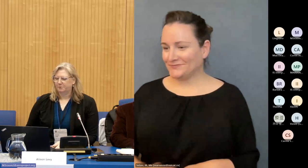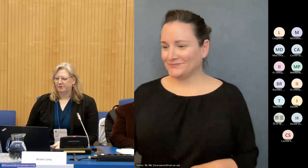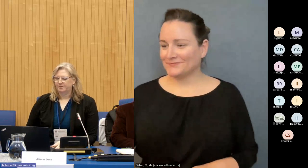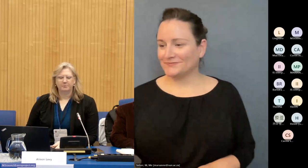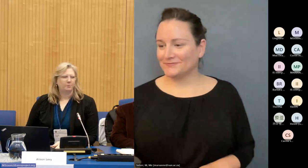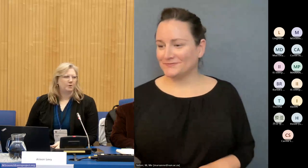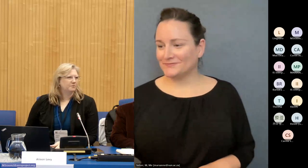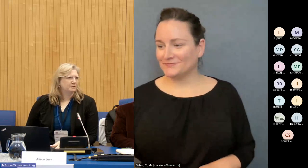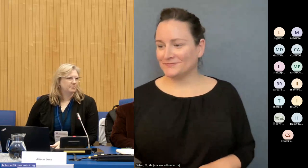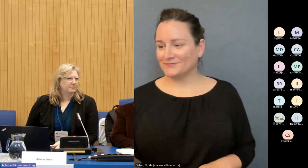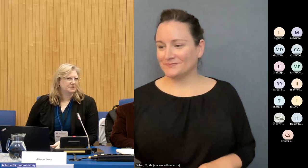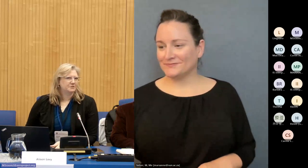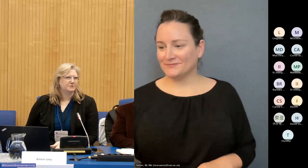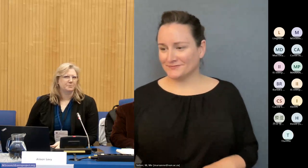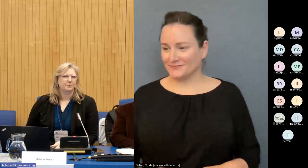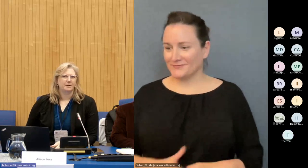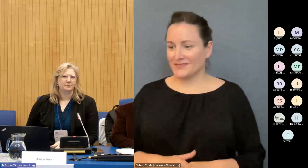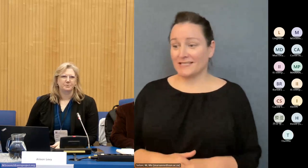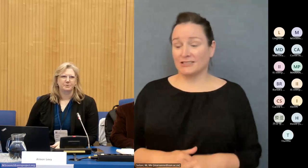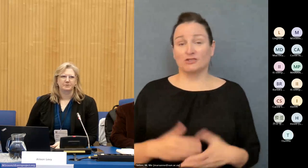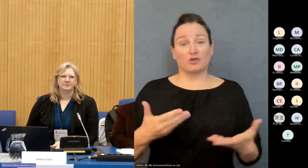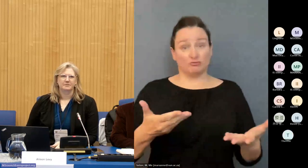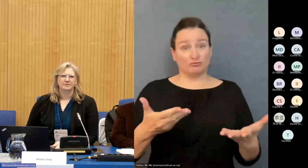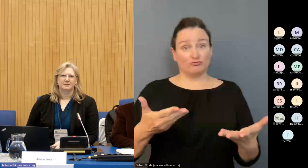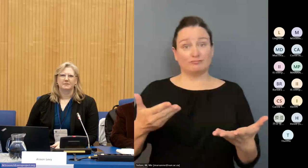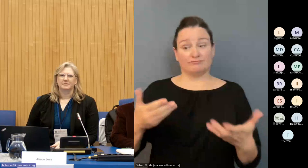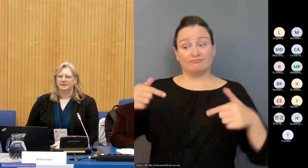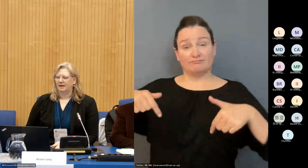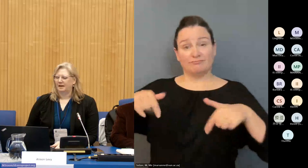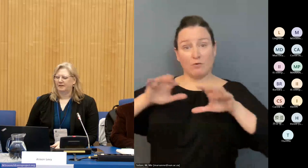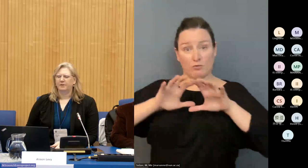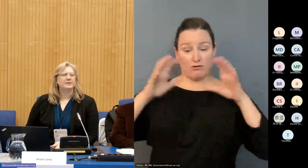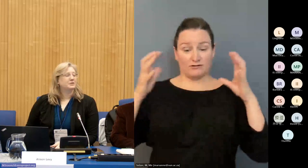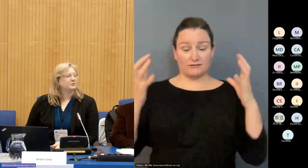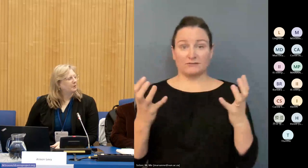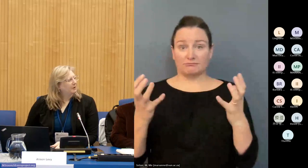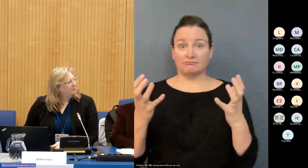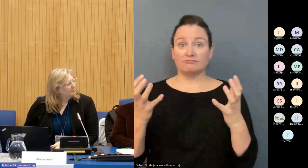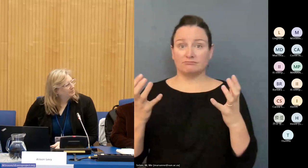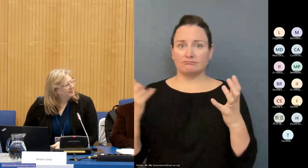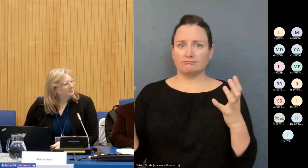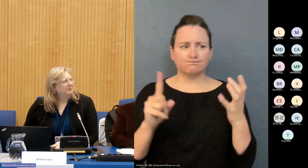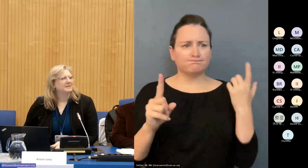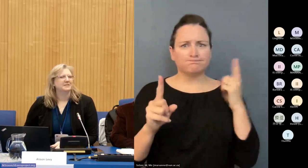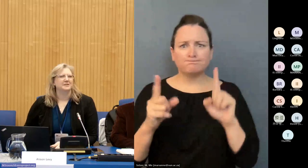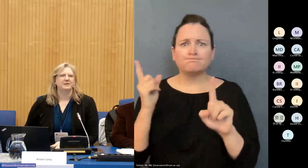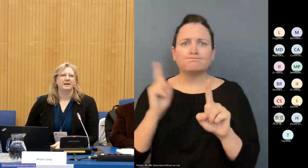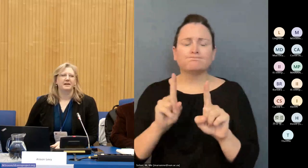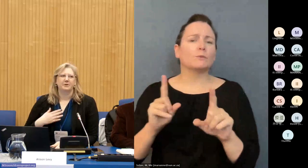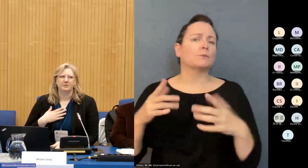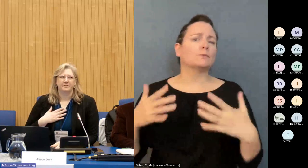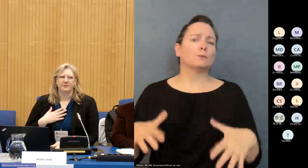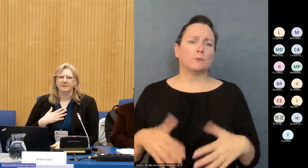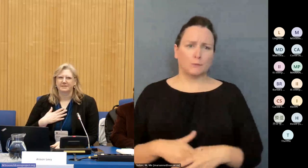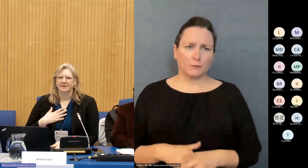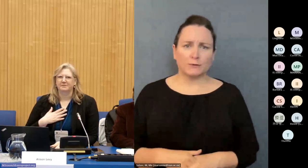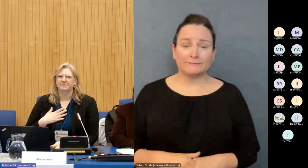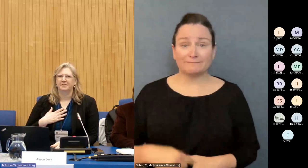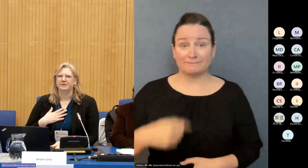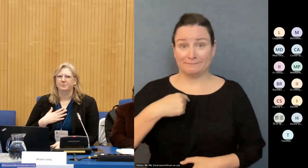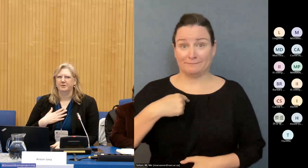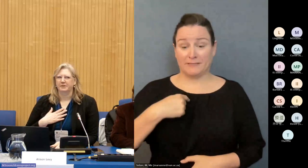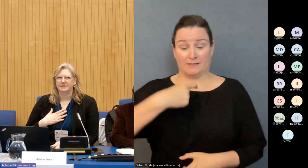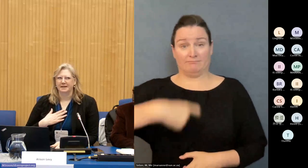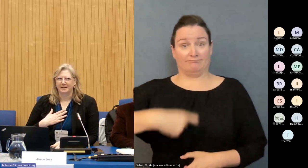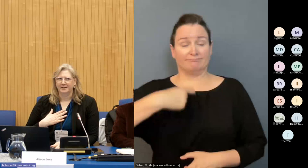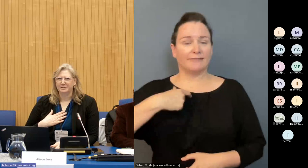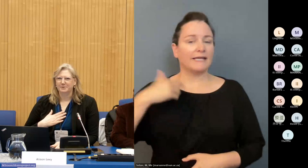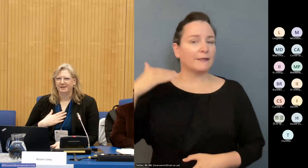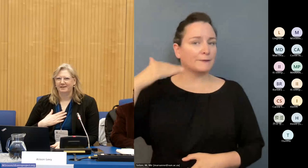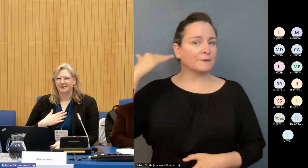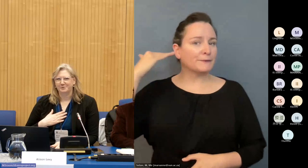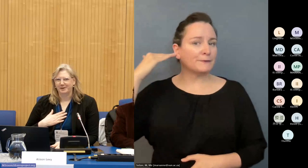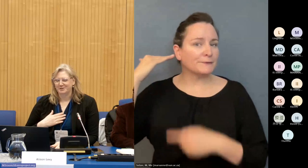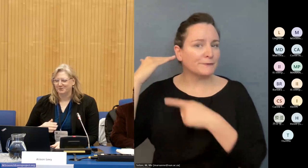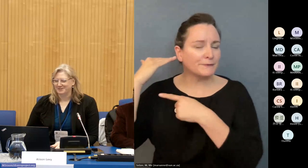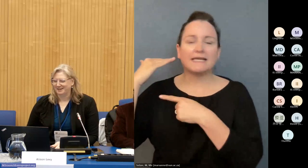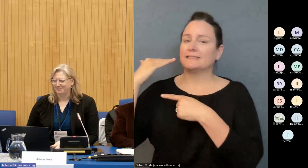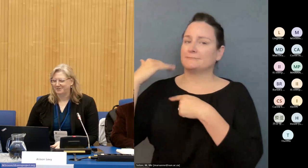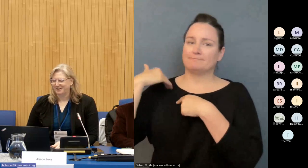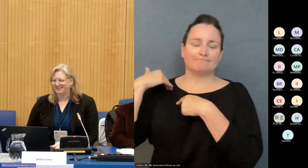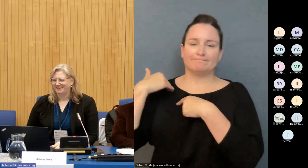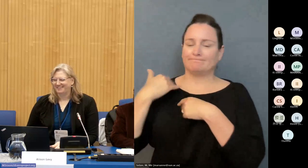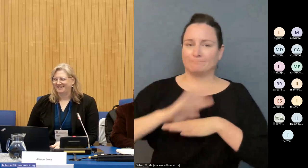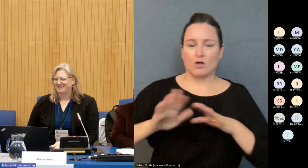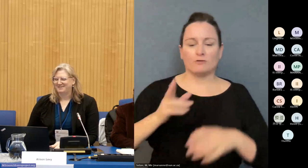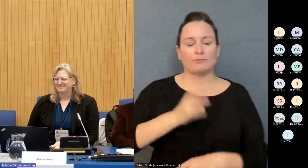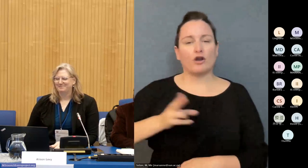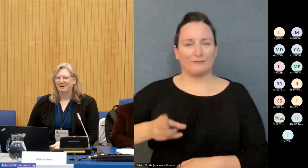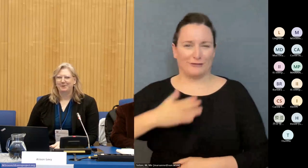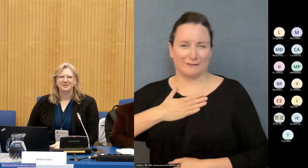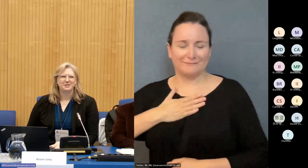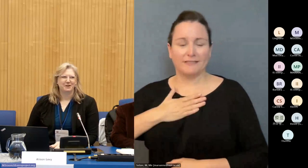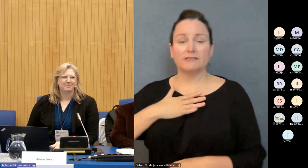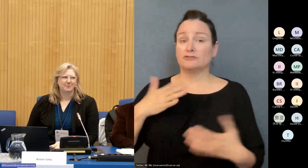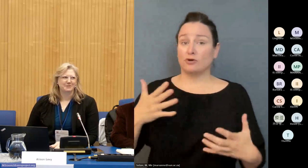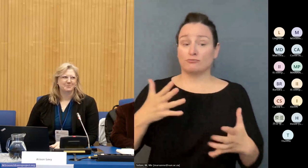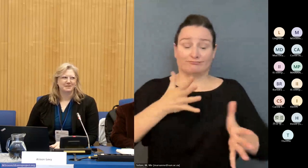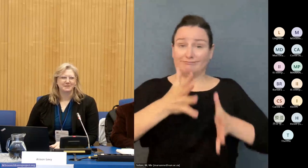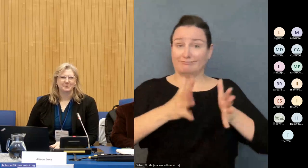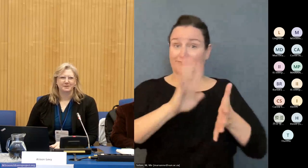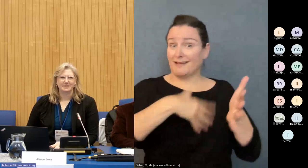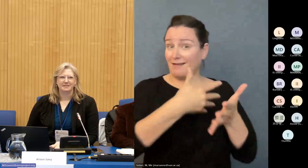four wonderful people from around the world. I am hearing, I wanted to share my own disabilities,